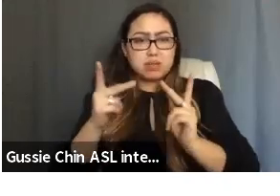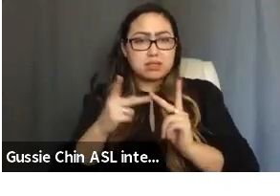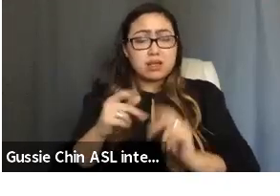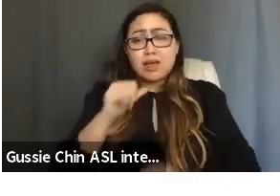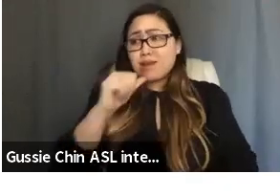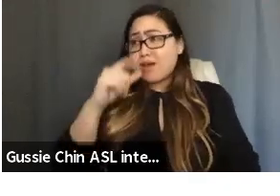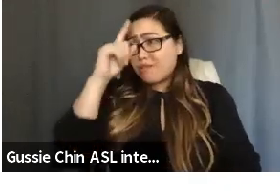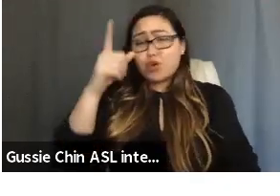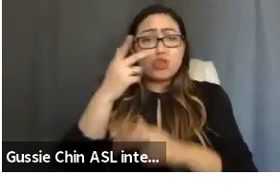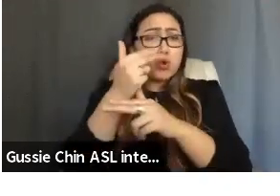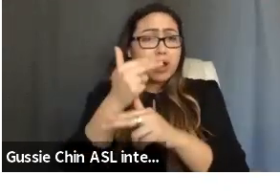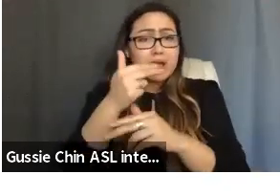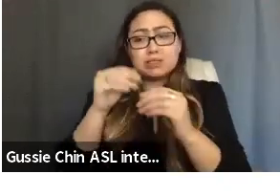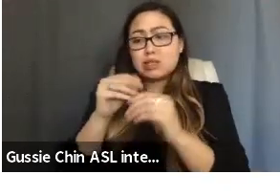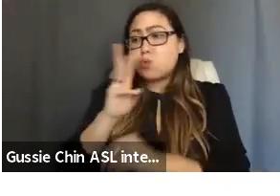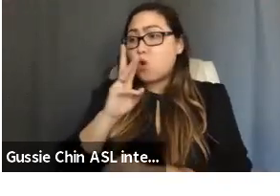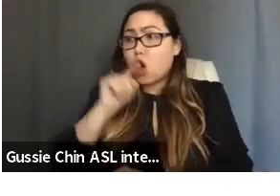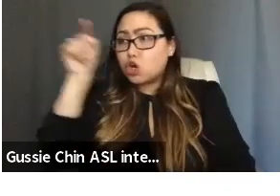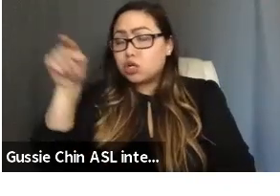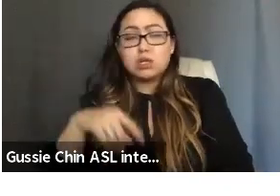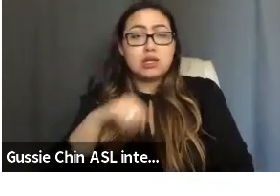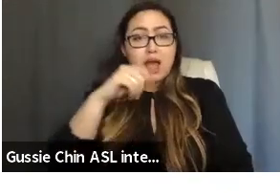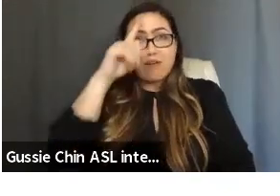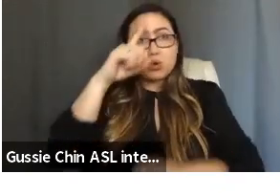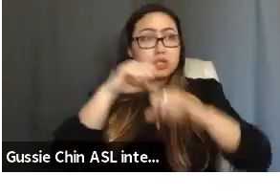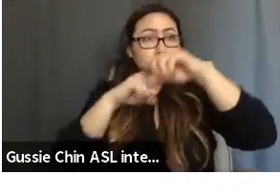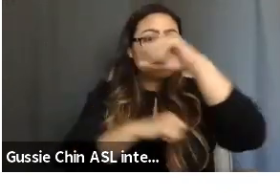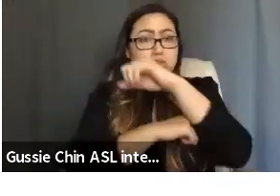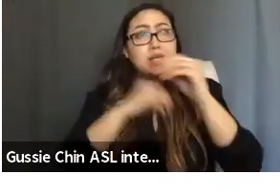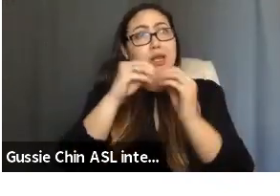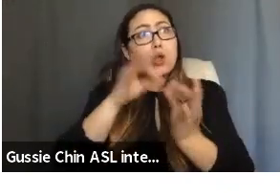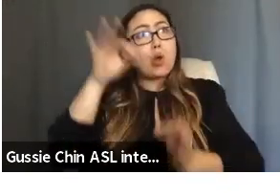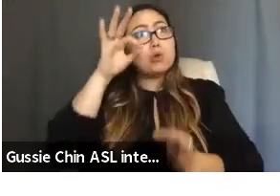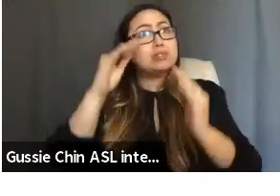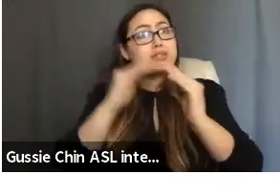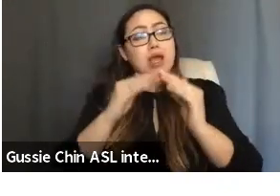open water. It's not for infrastructure in a ghost town. These things matter only